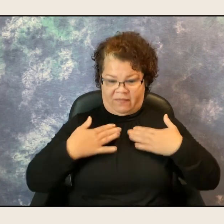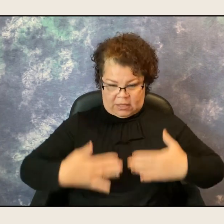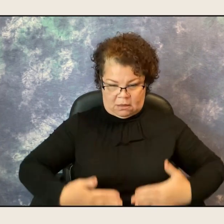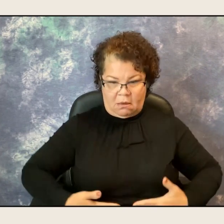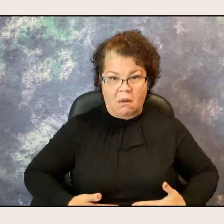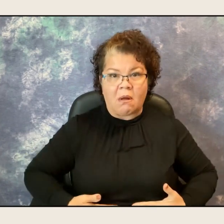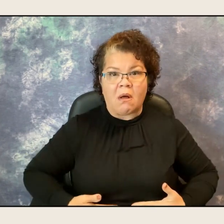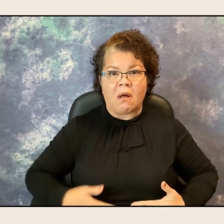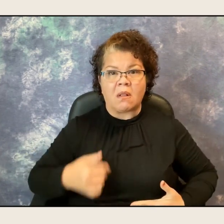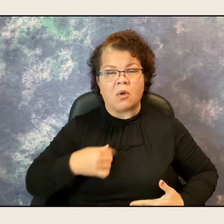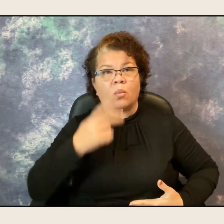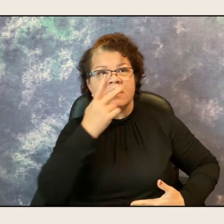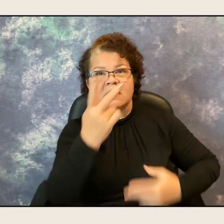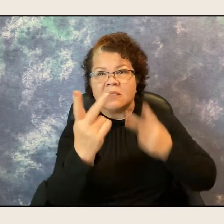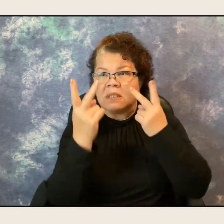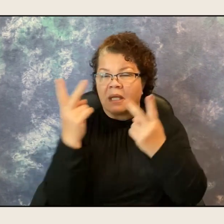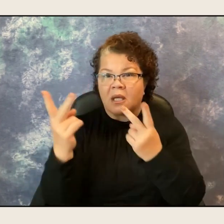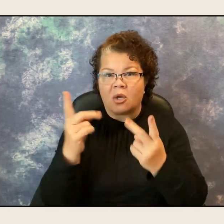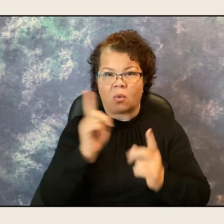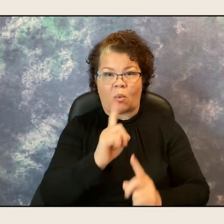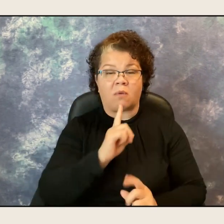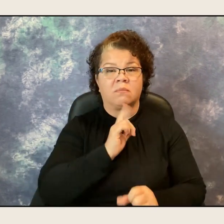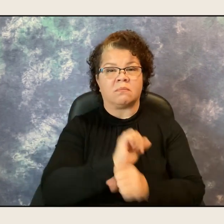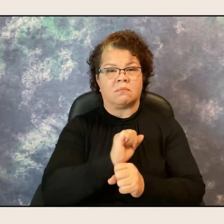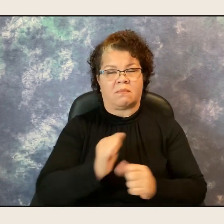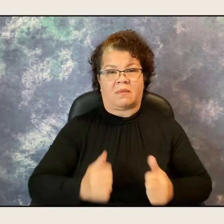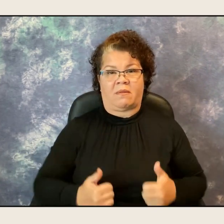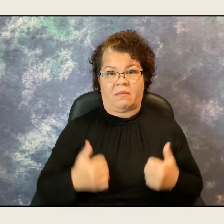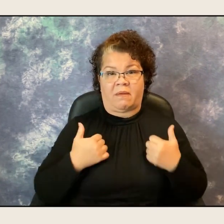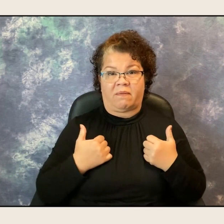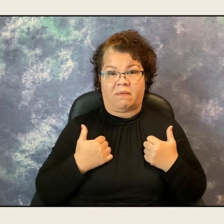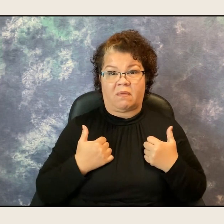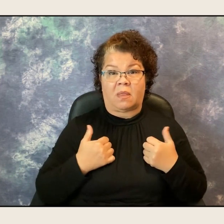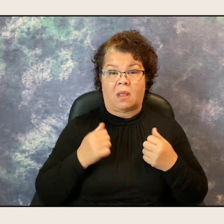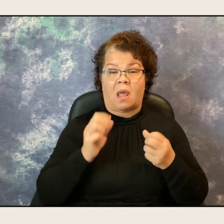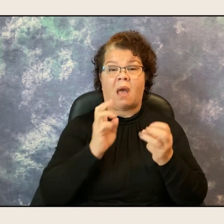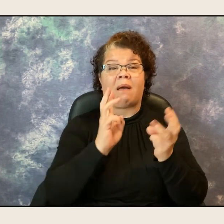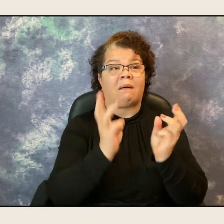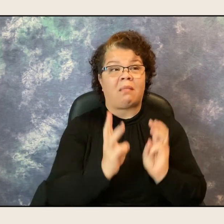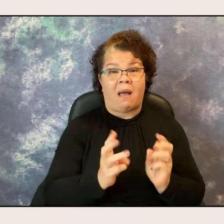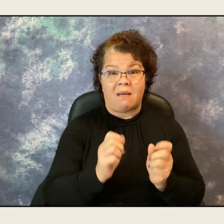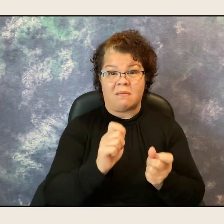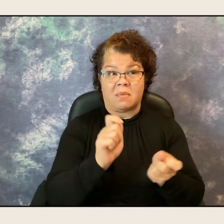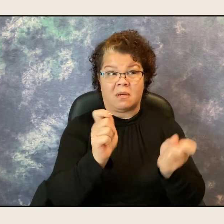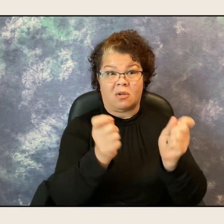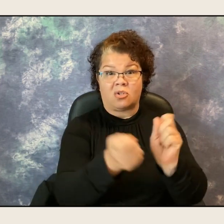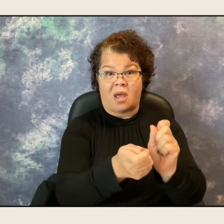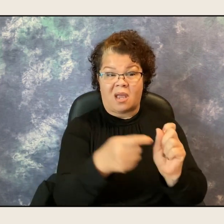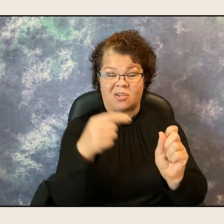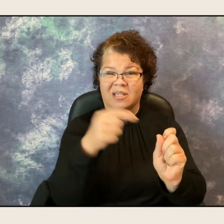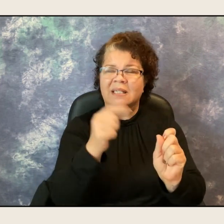And climate change can seem really abstract, even in the midst of a hurricane.